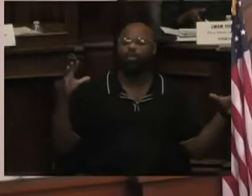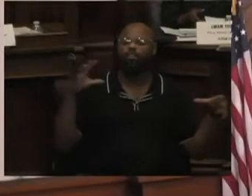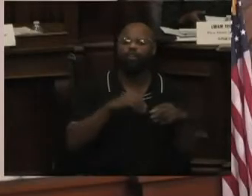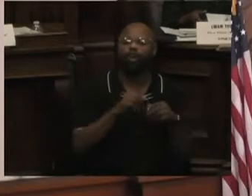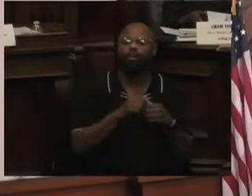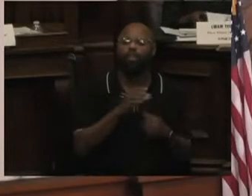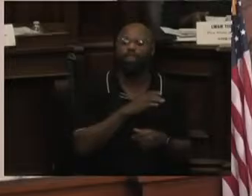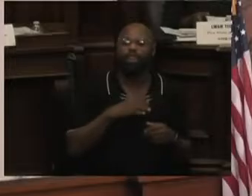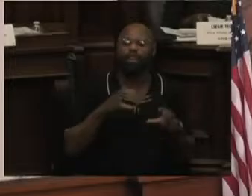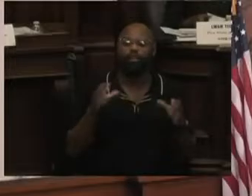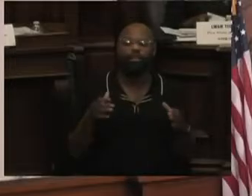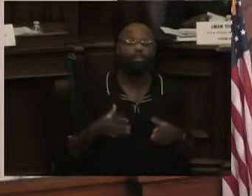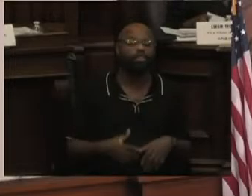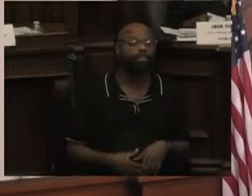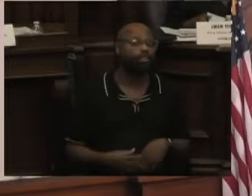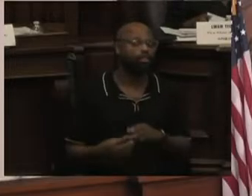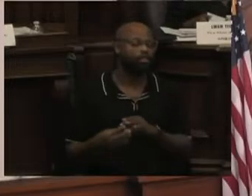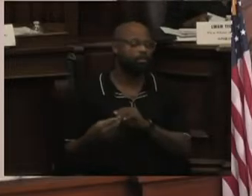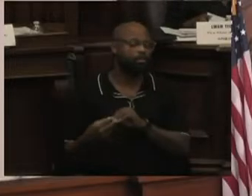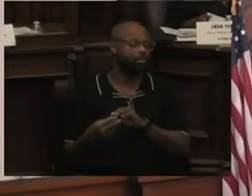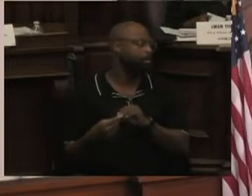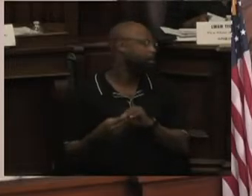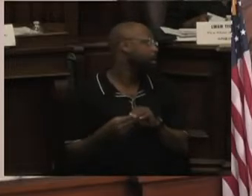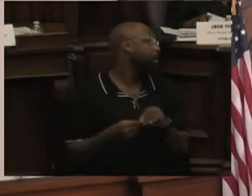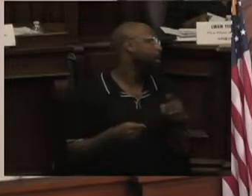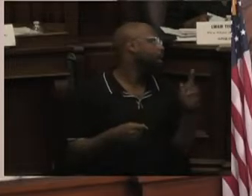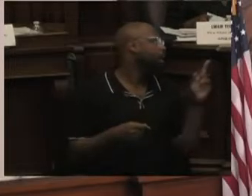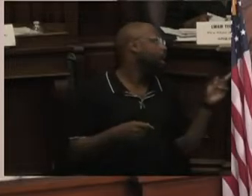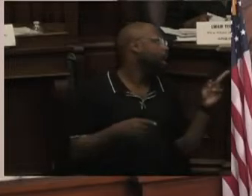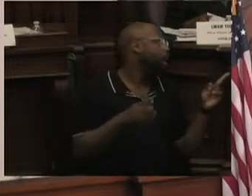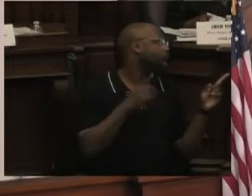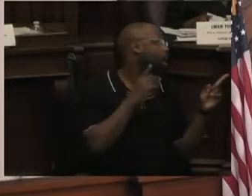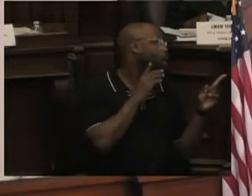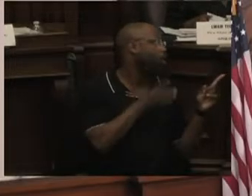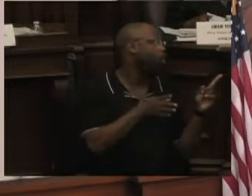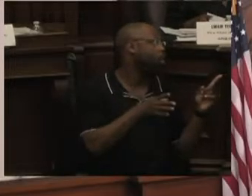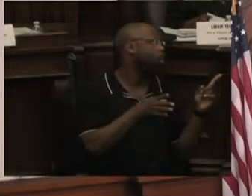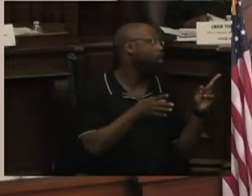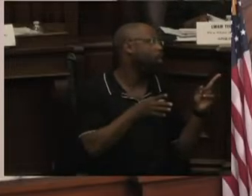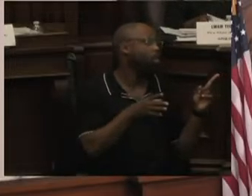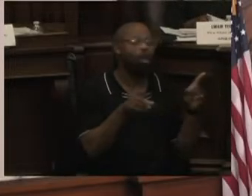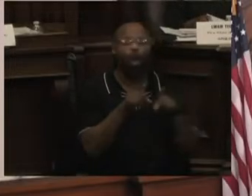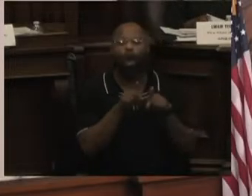be on that. Is there anyone